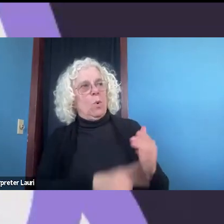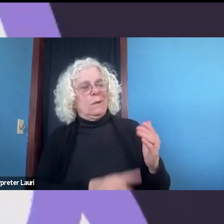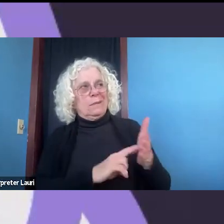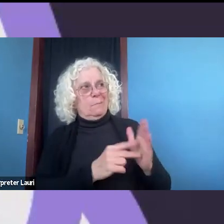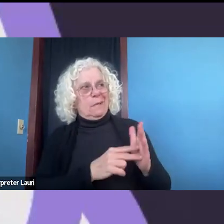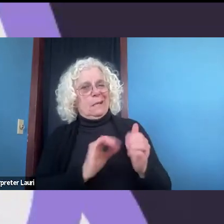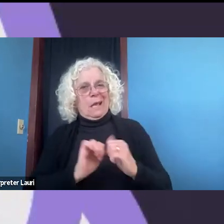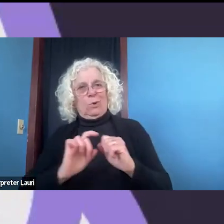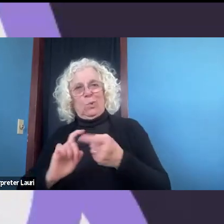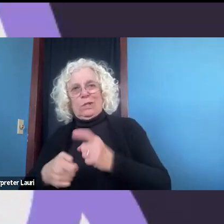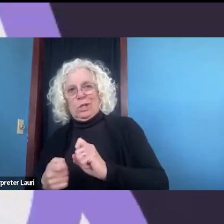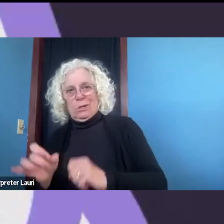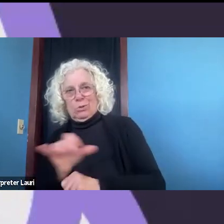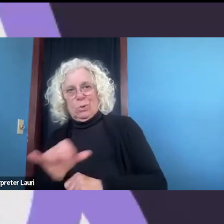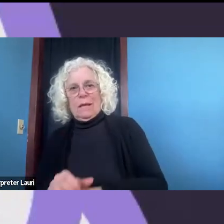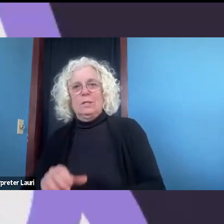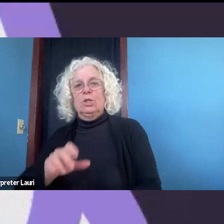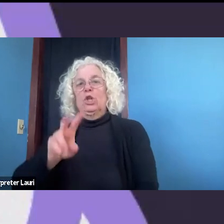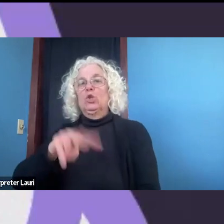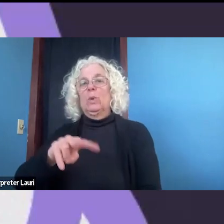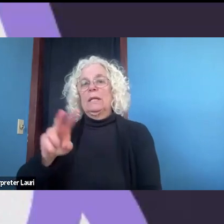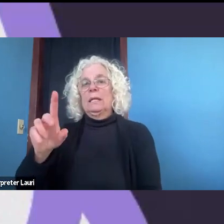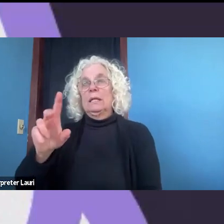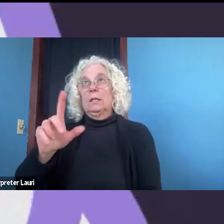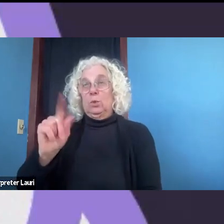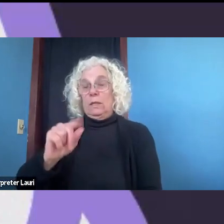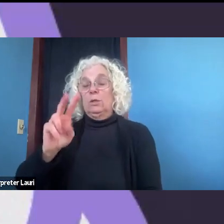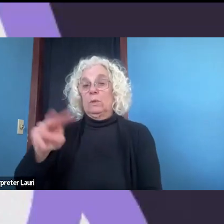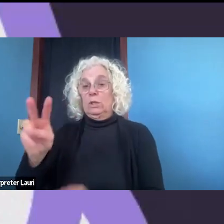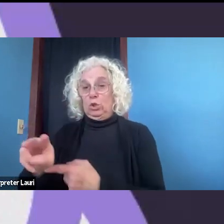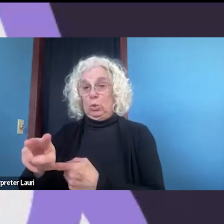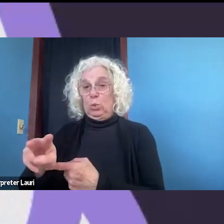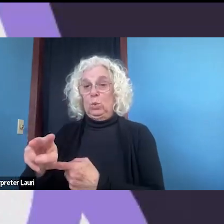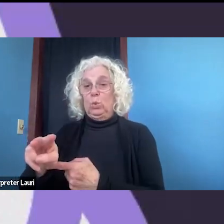In 2022, coming off our strategic realignment process, staff started the process